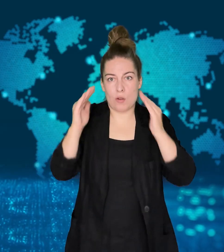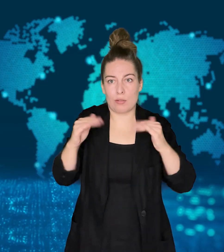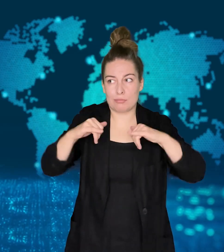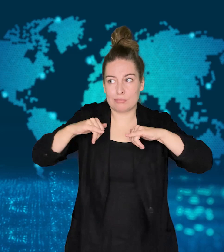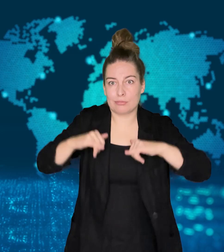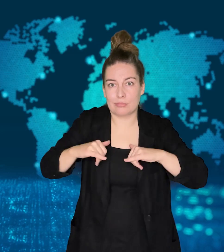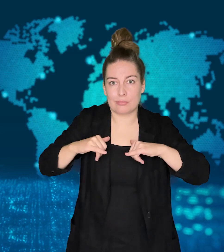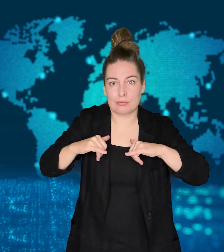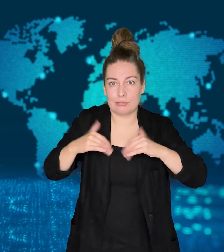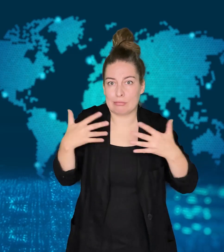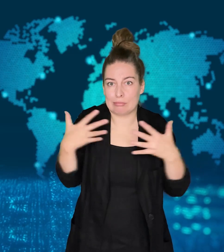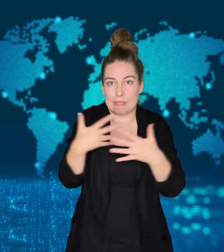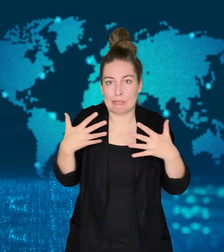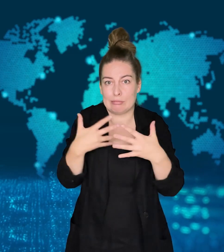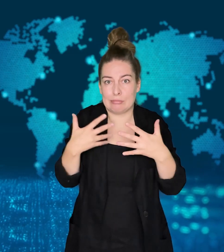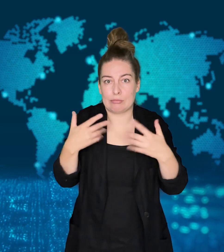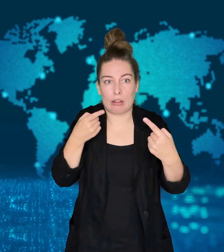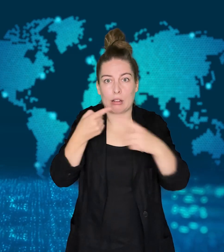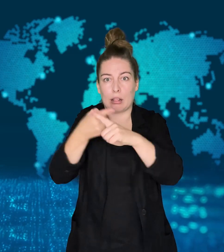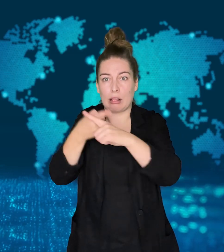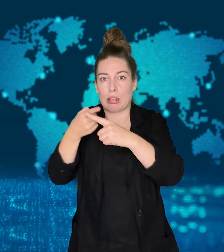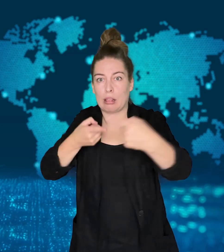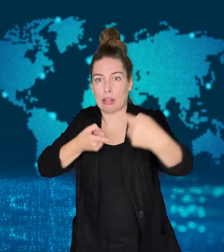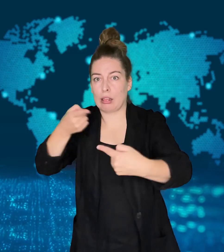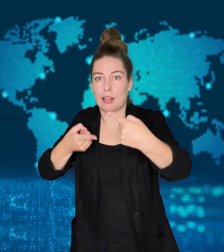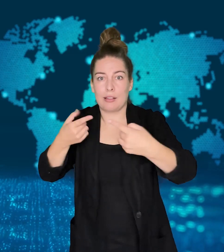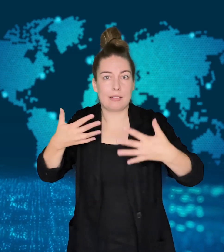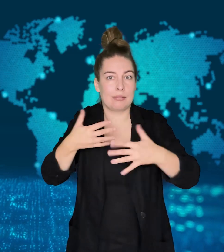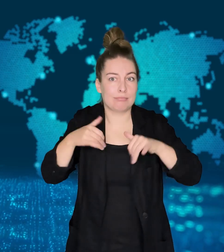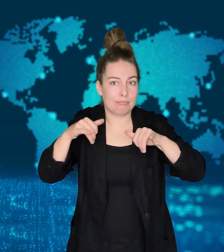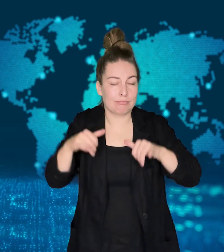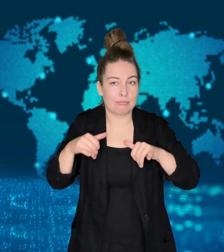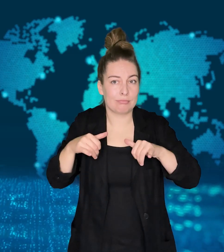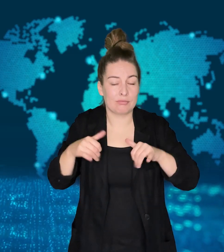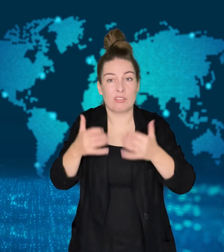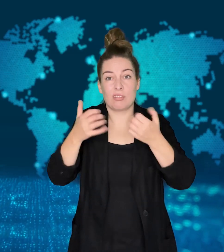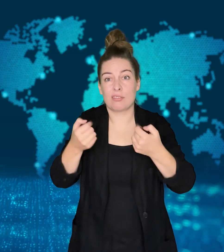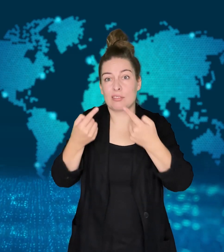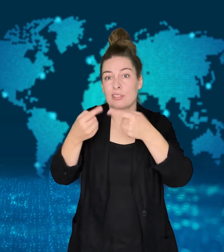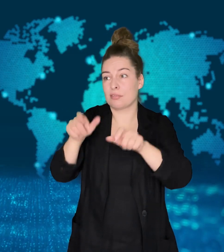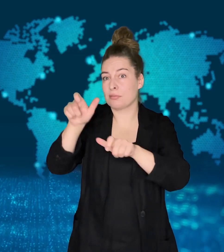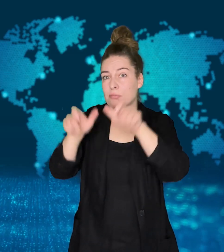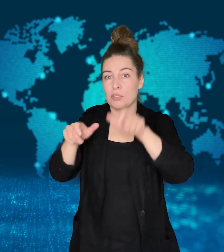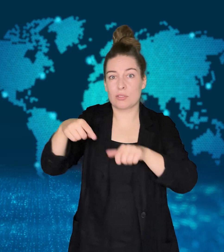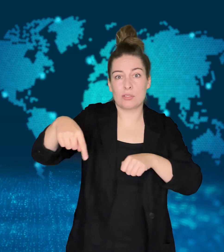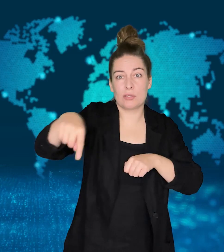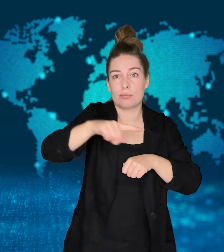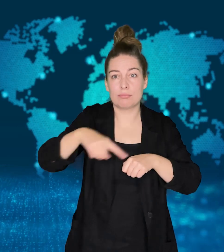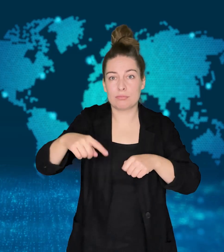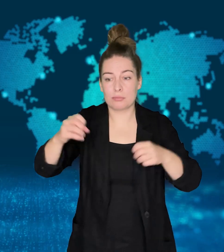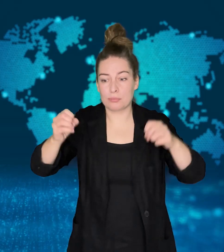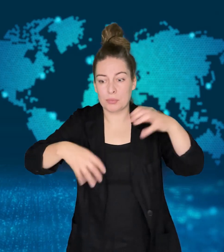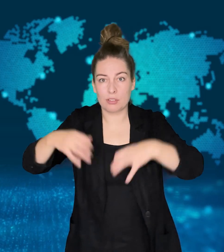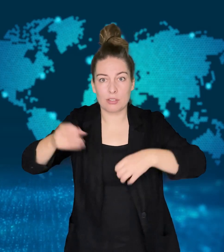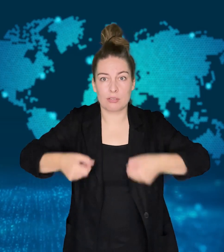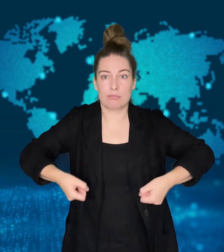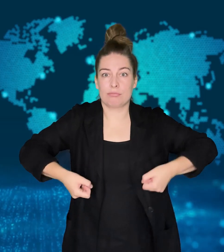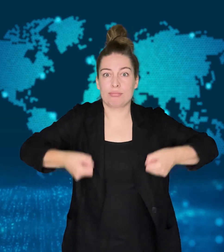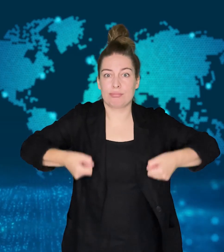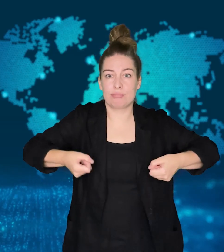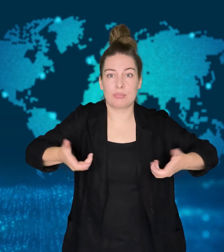Hundreds of people in Lebanon have stayed inside their homes